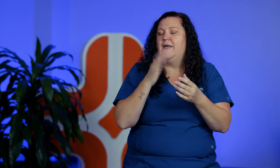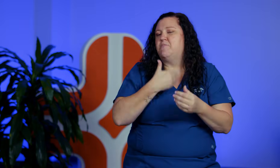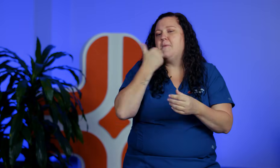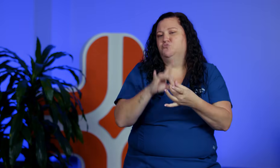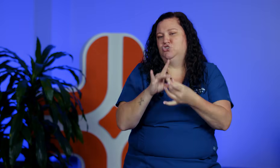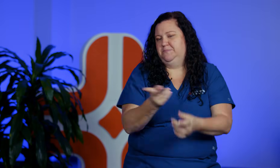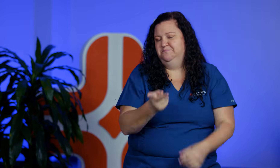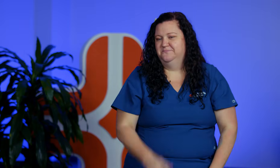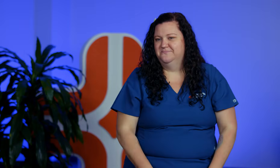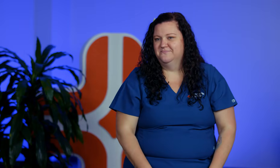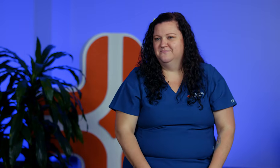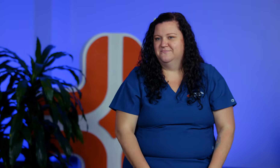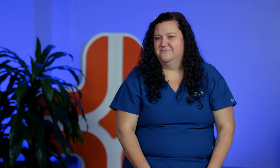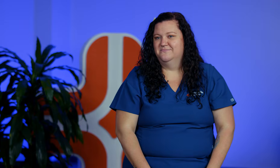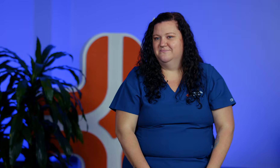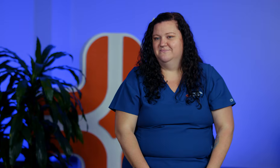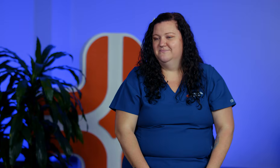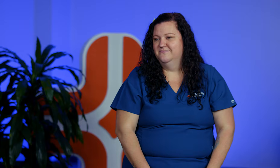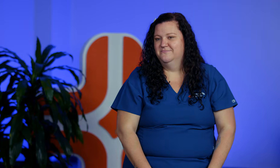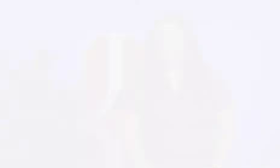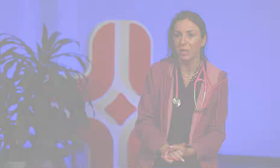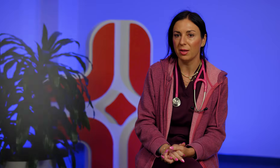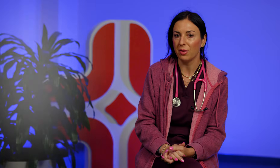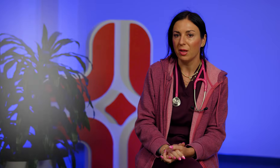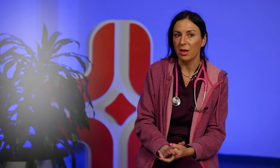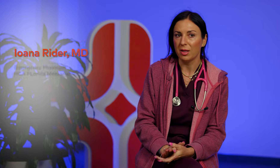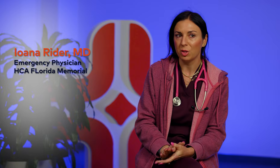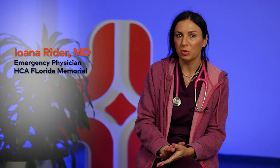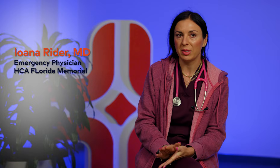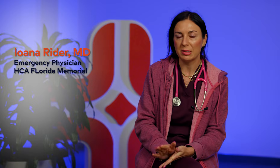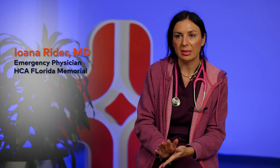that I'm there to facilitate that and create a better relationship between them. Her being deaf has helped tremendously